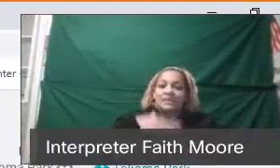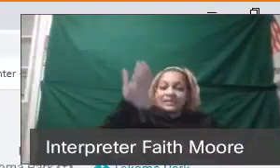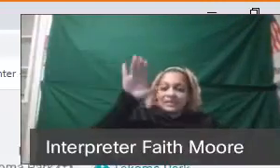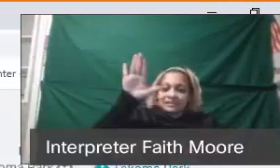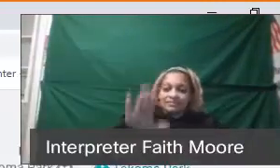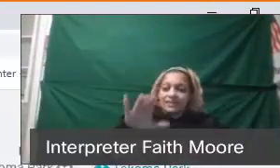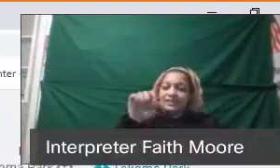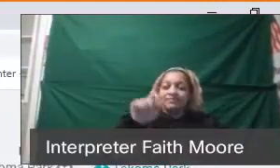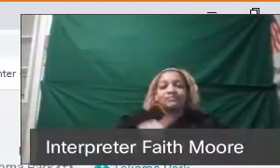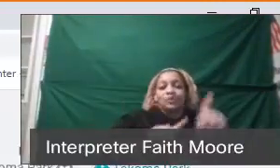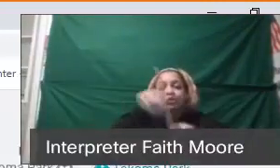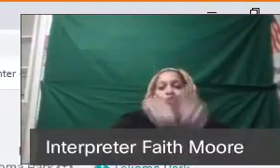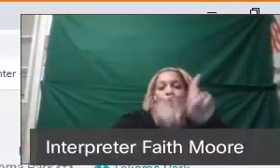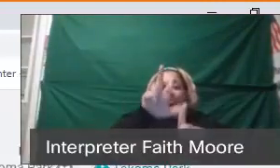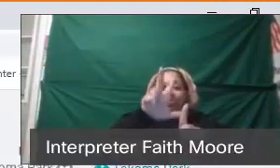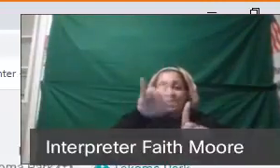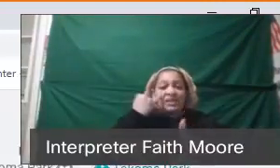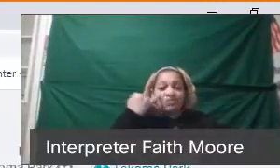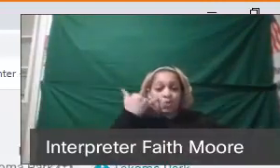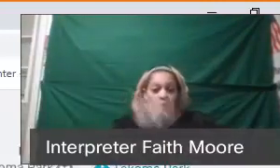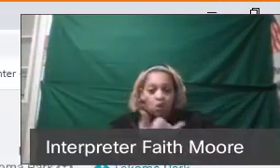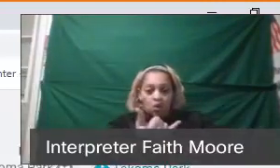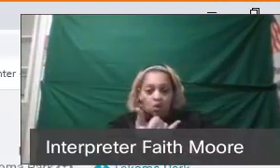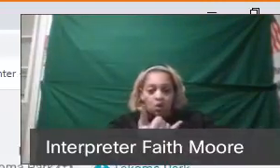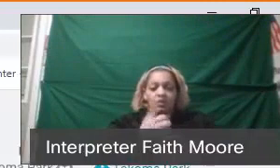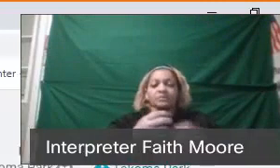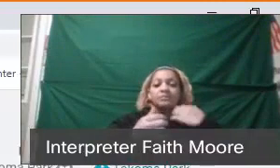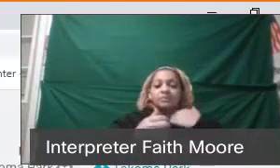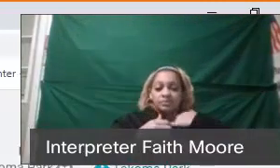Um, feel free to go ahead and start answering some questions from the Q and a.